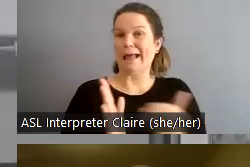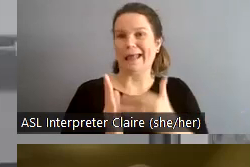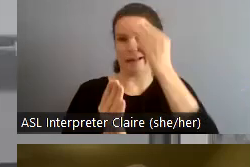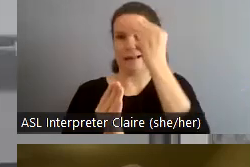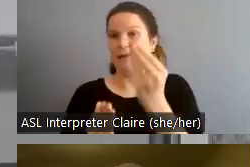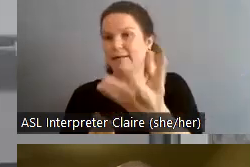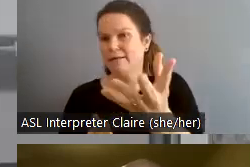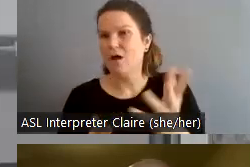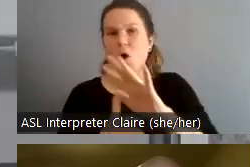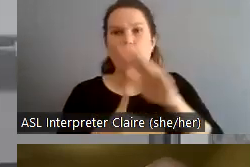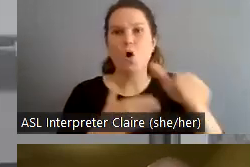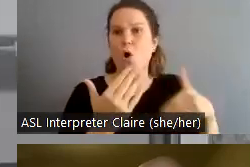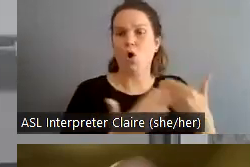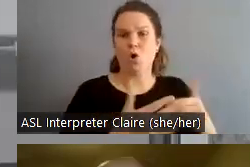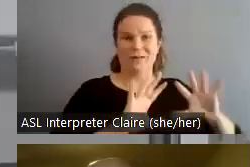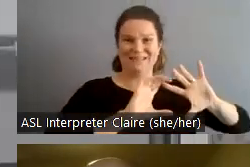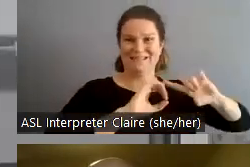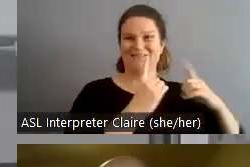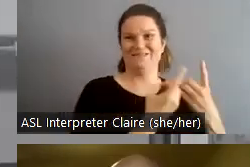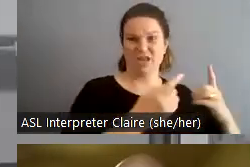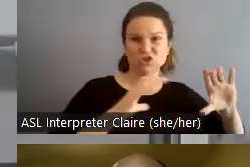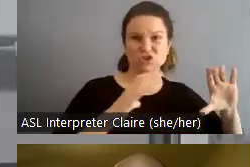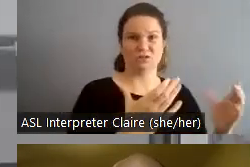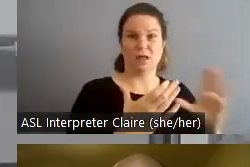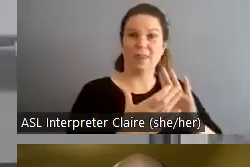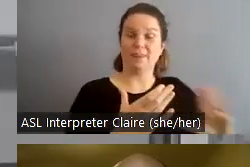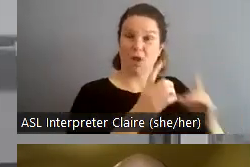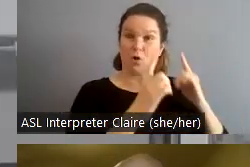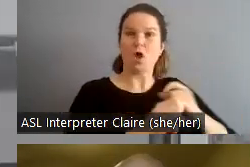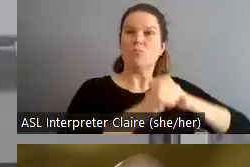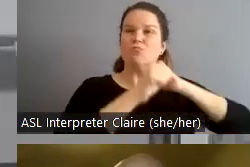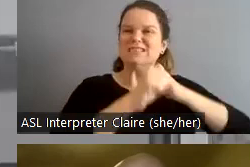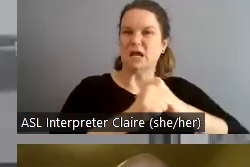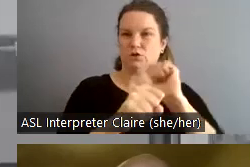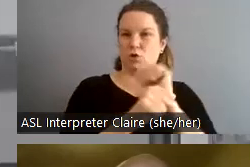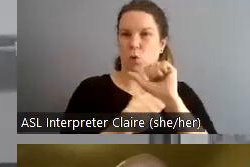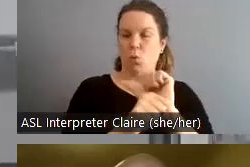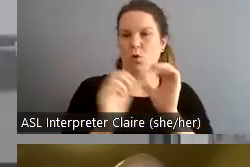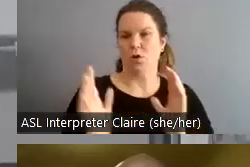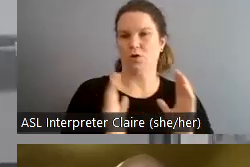whole division within our agency, and their big purpose is just to protect